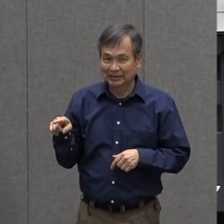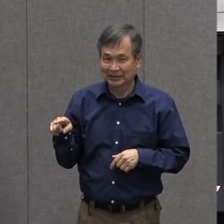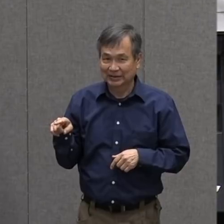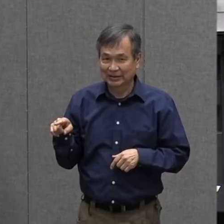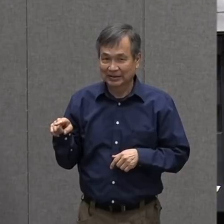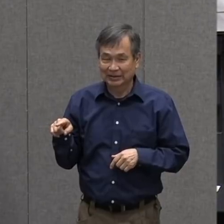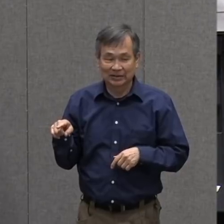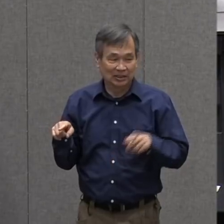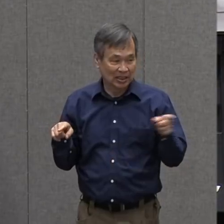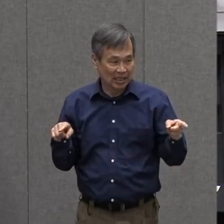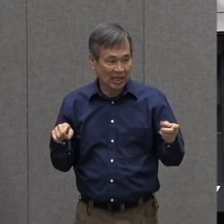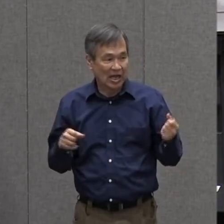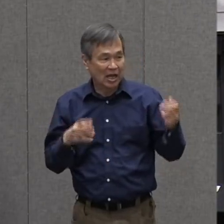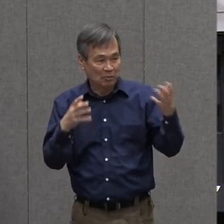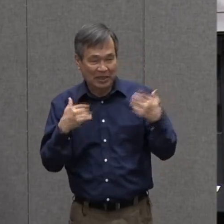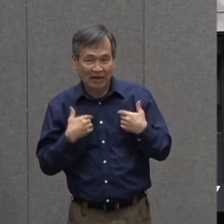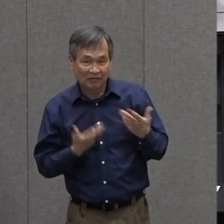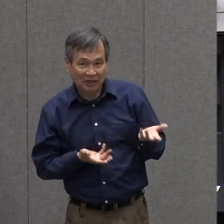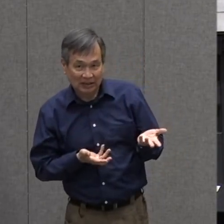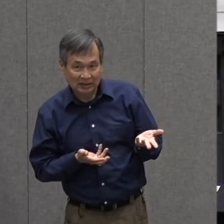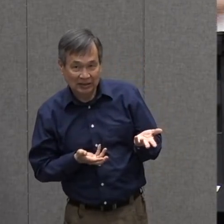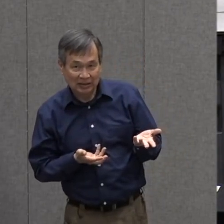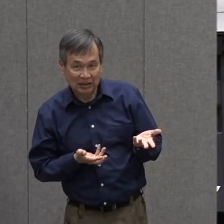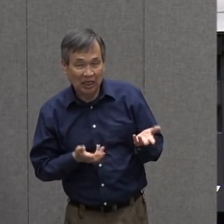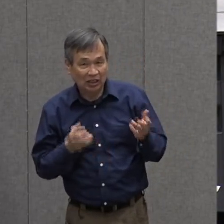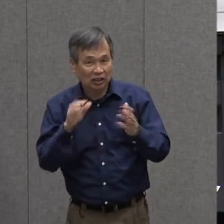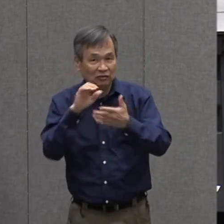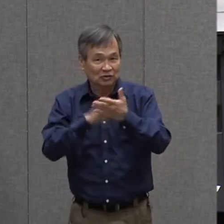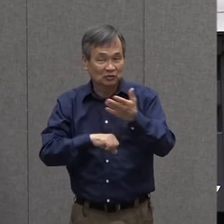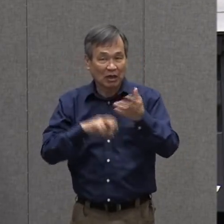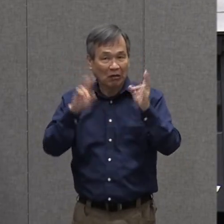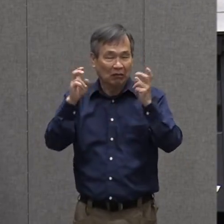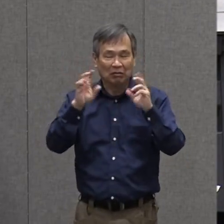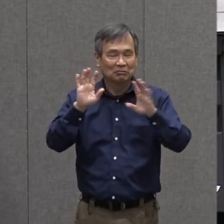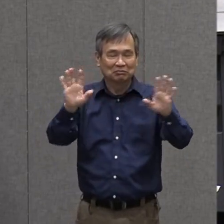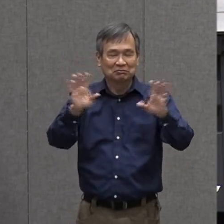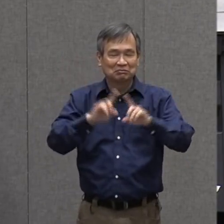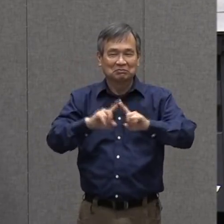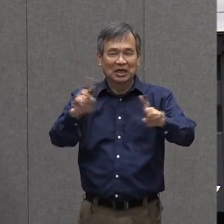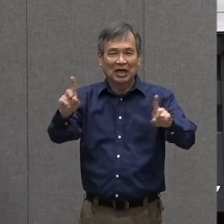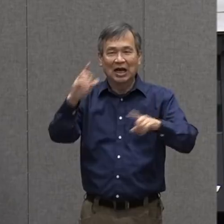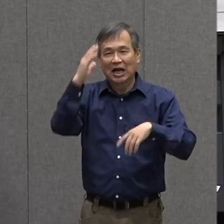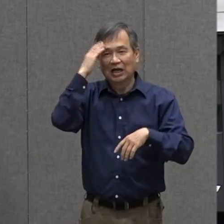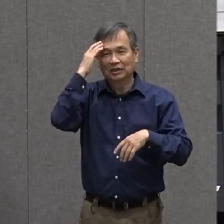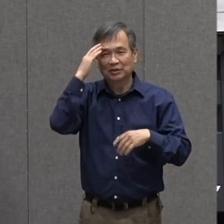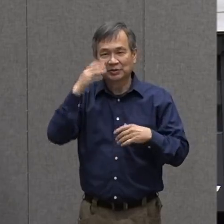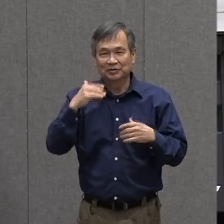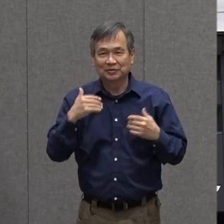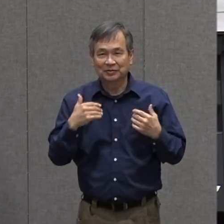How many did I have? Right? I could have said that. Well, I know I have this many rocks.